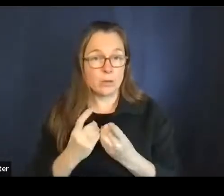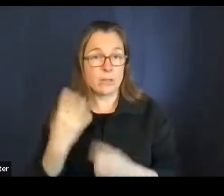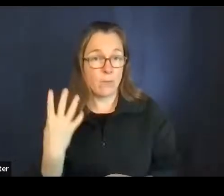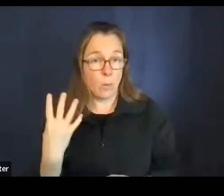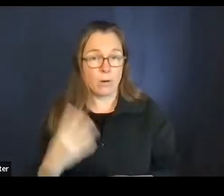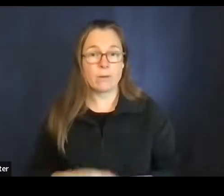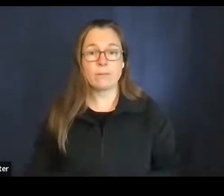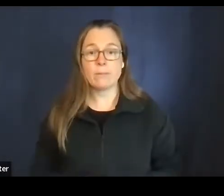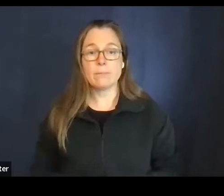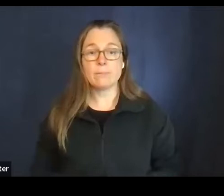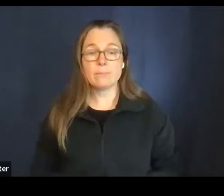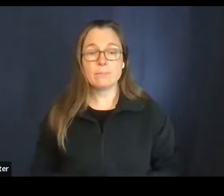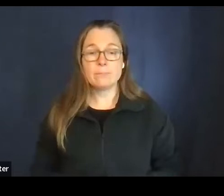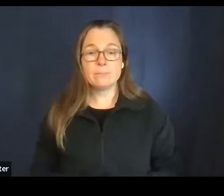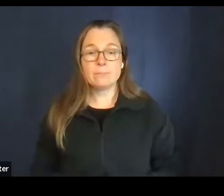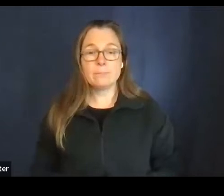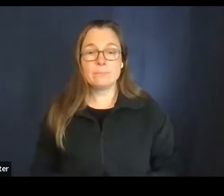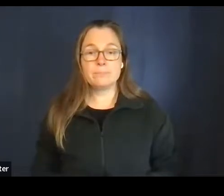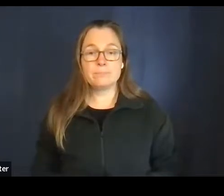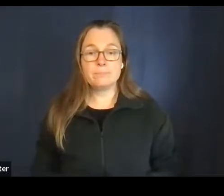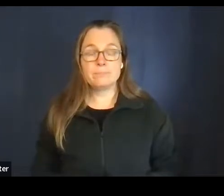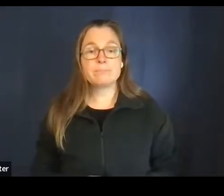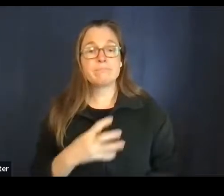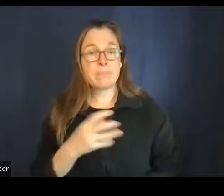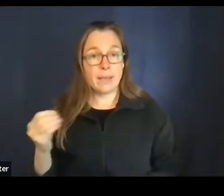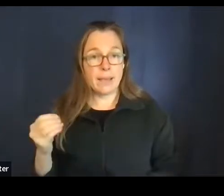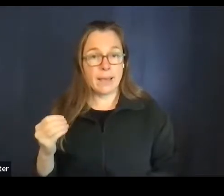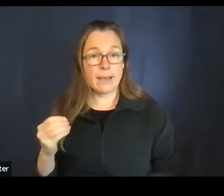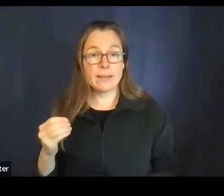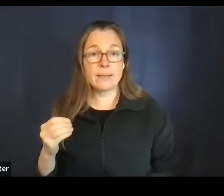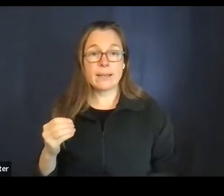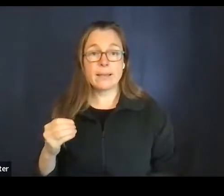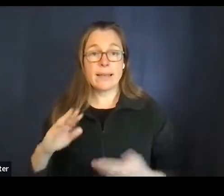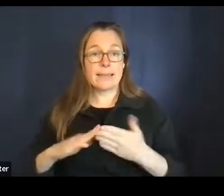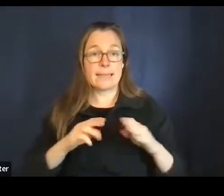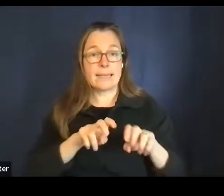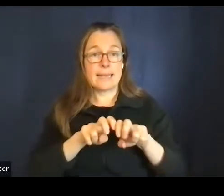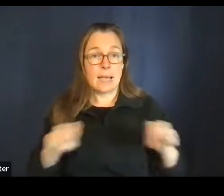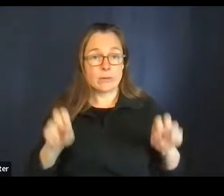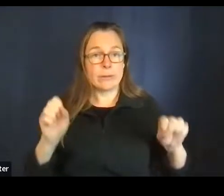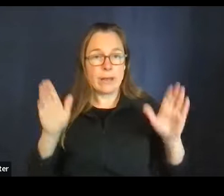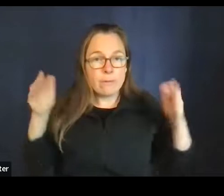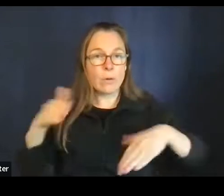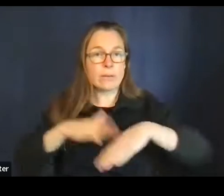Excuse me. I beg your pardon. And allowing City Council to focus on policy setting and engaging the community.